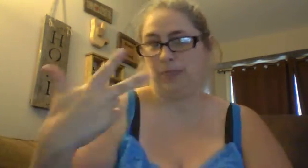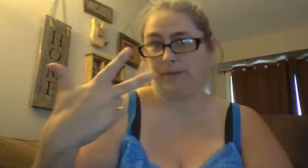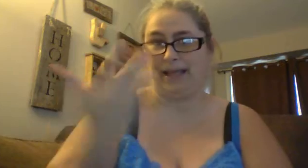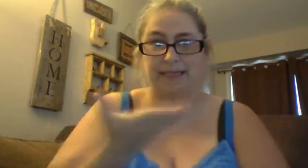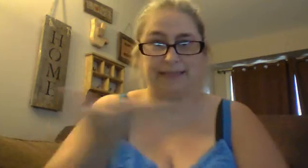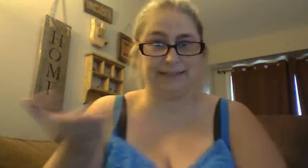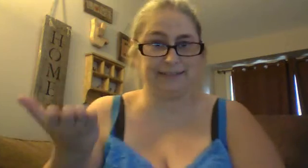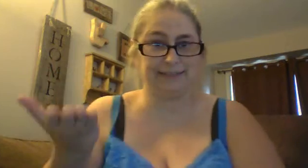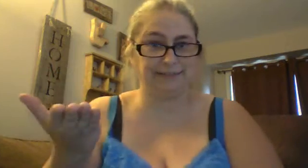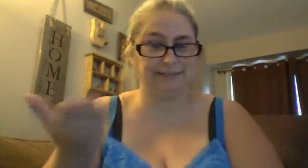What's up Today finished my project three things.